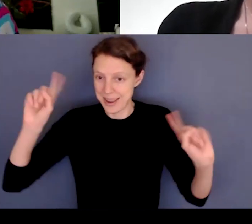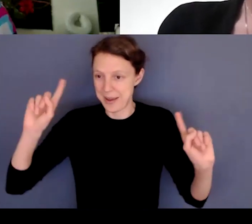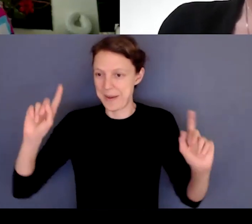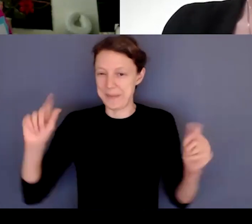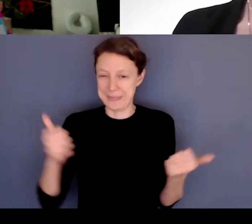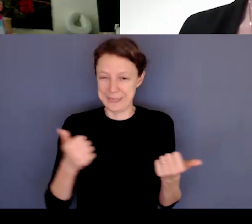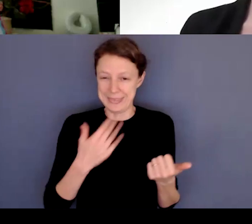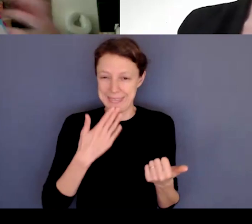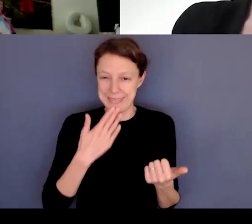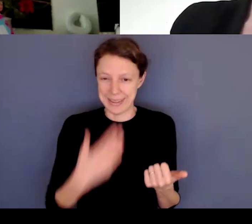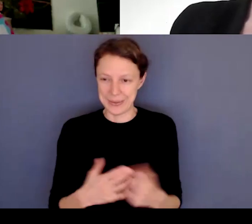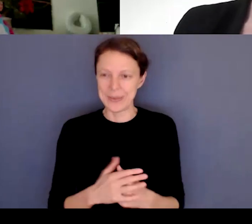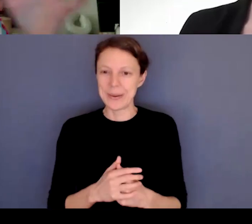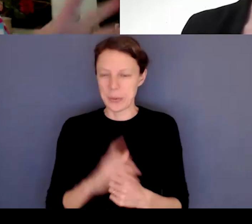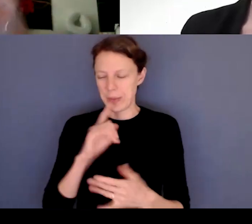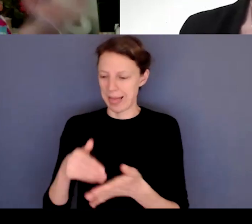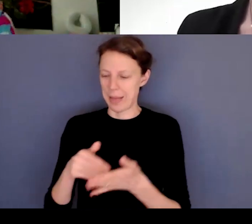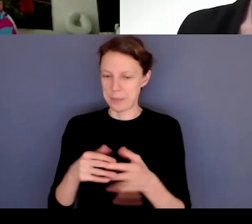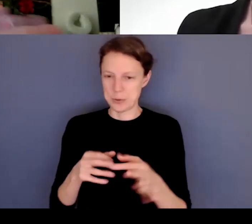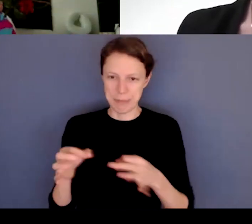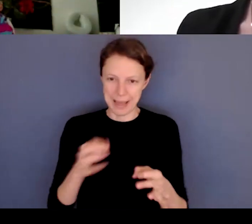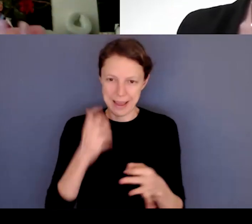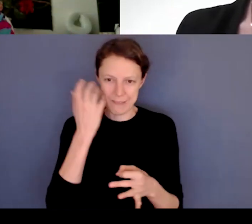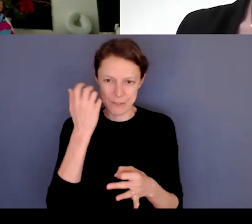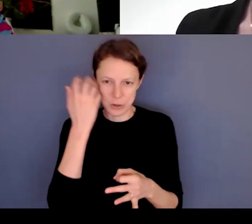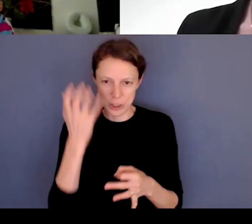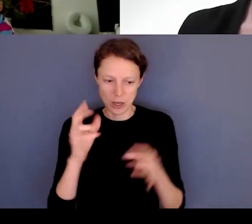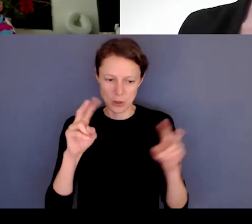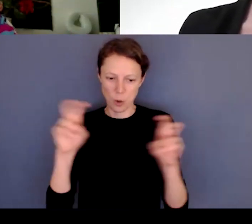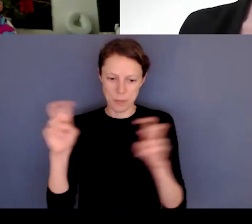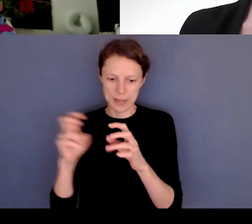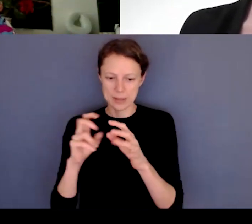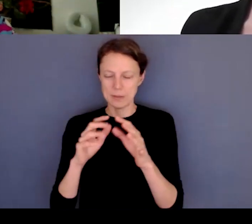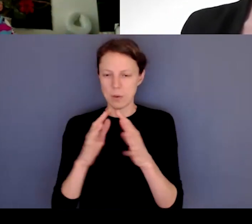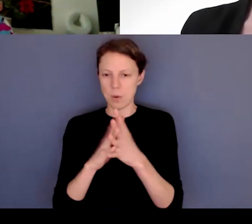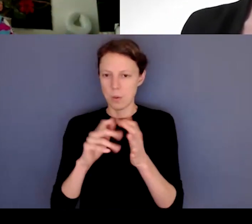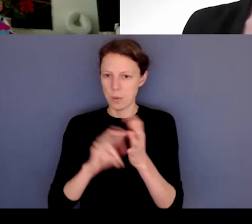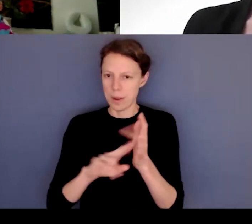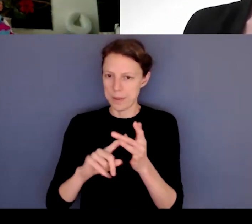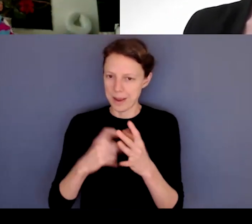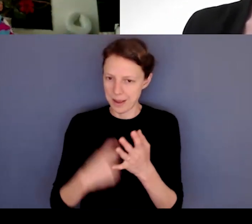just help us to kind of plan future webinars and think about what topics and themes might be useful for people. Obviously, we